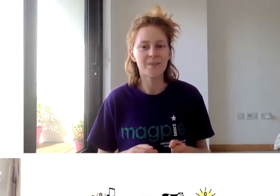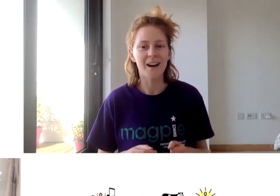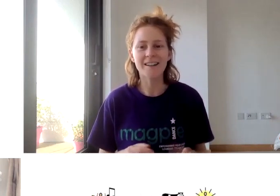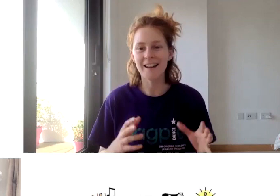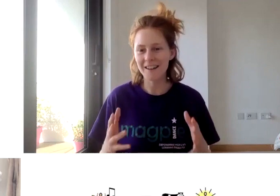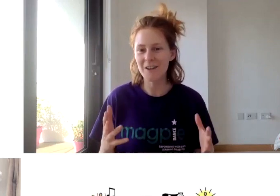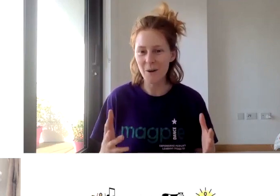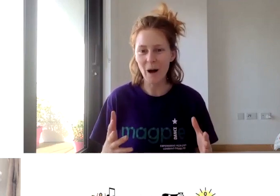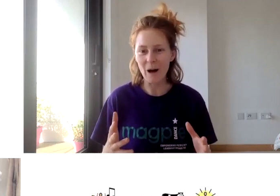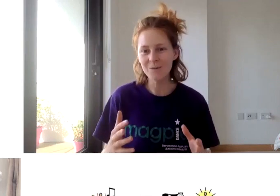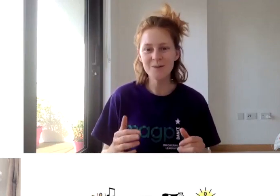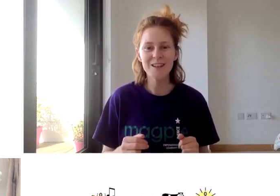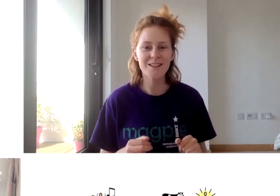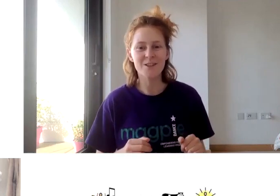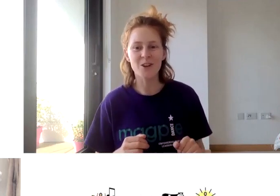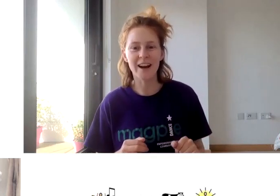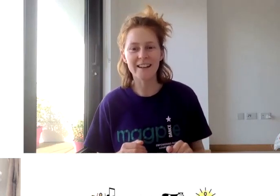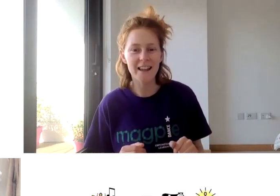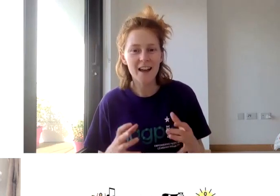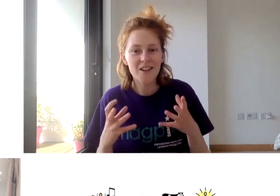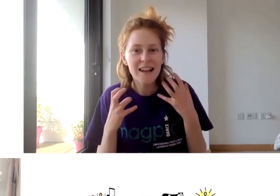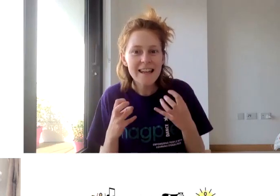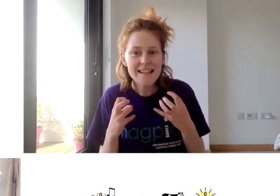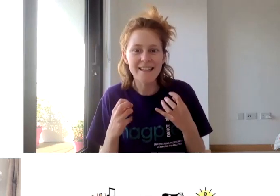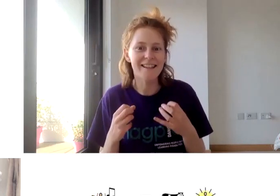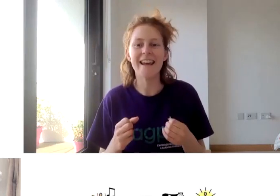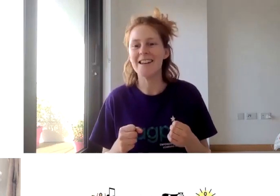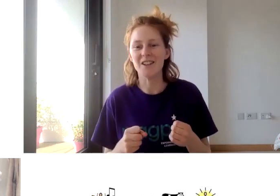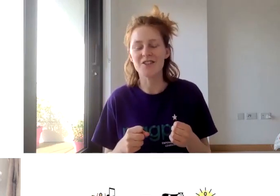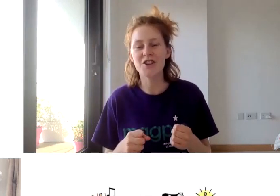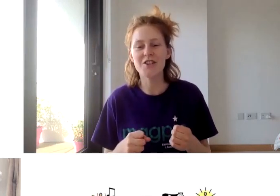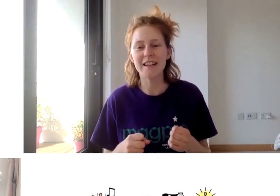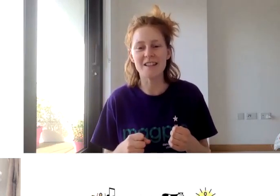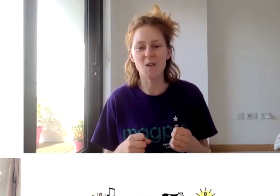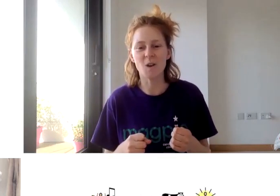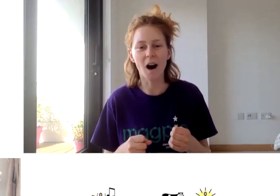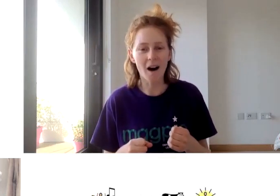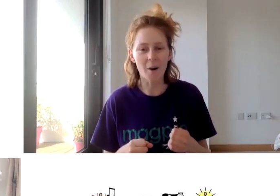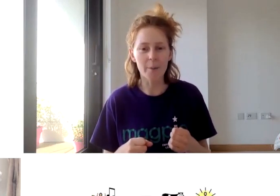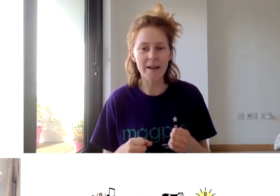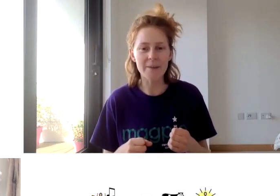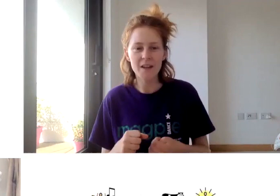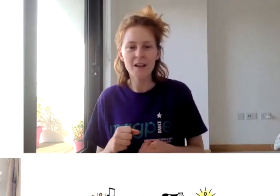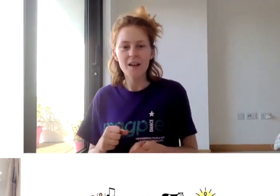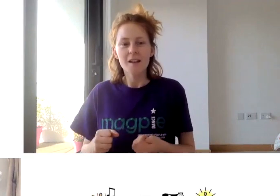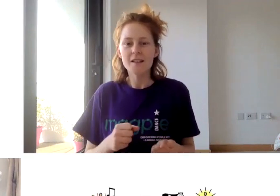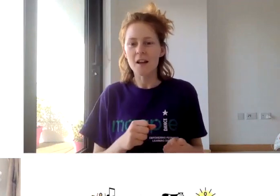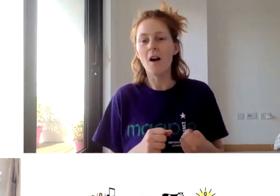i'd like you at home to try and listen in and tune into your heartbeat so